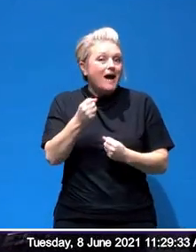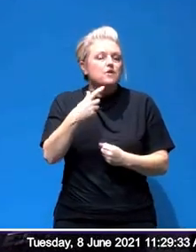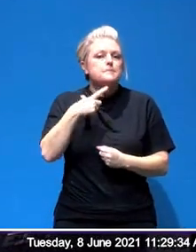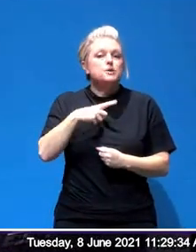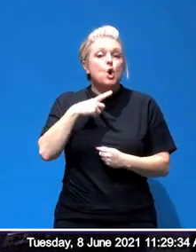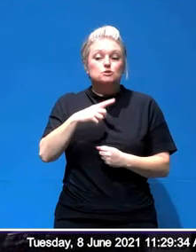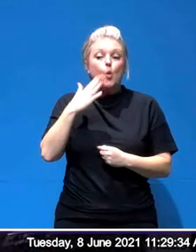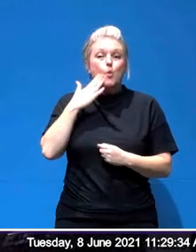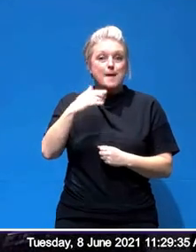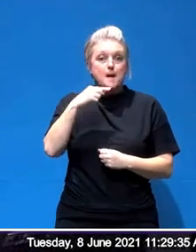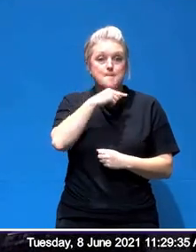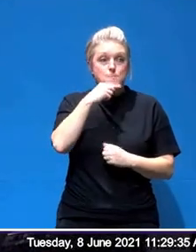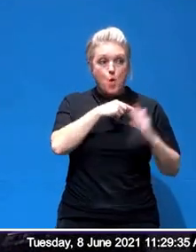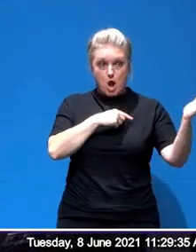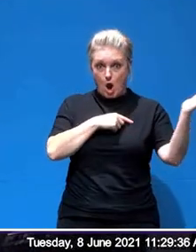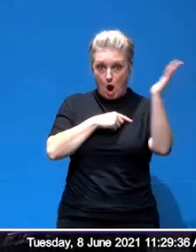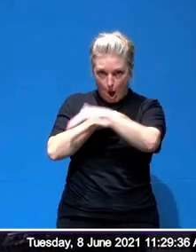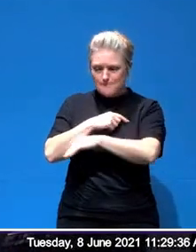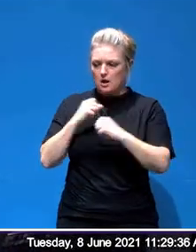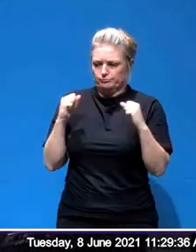with Graham's coats on, so they had disappeared too.